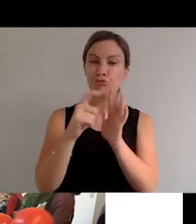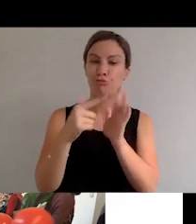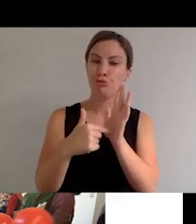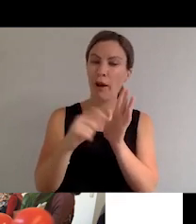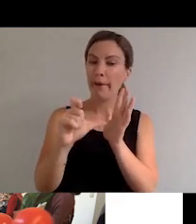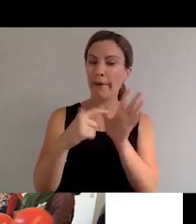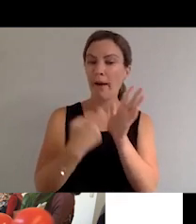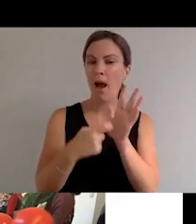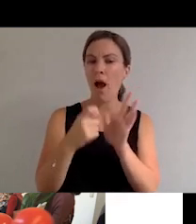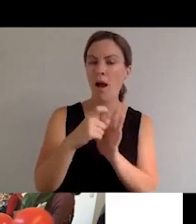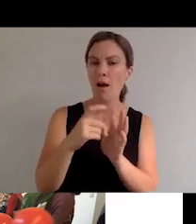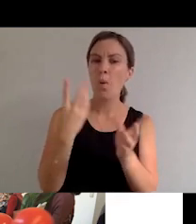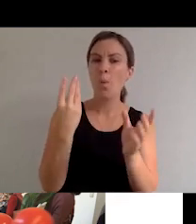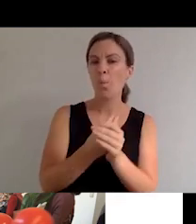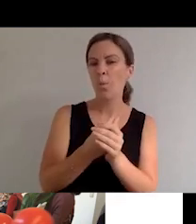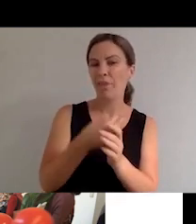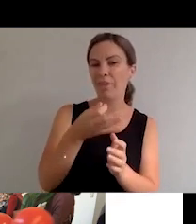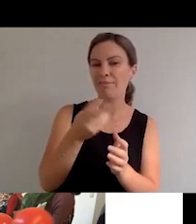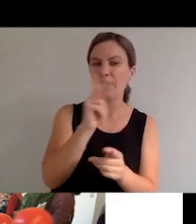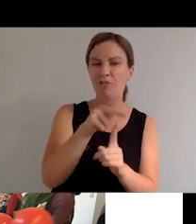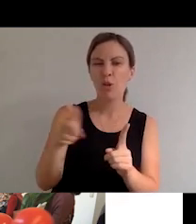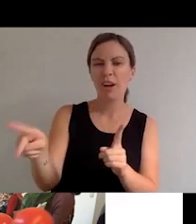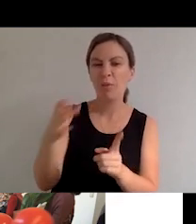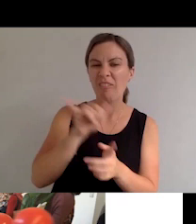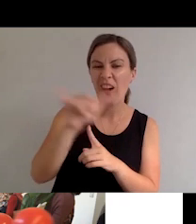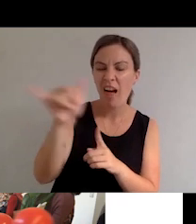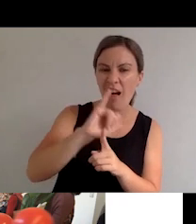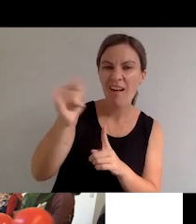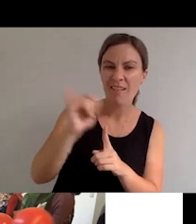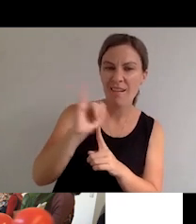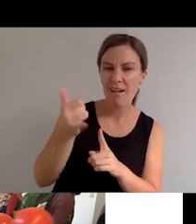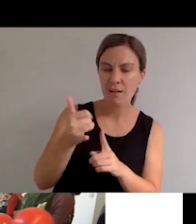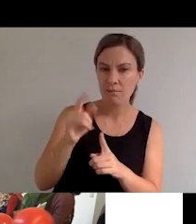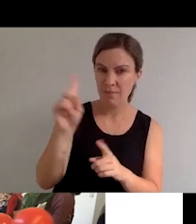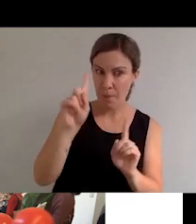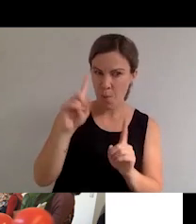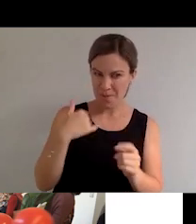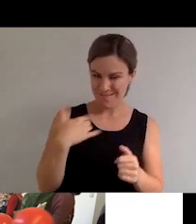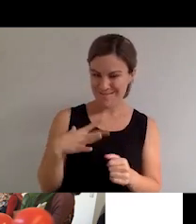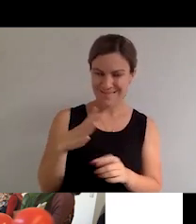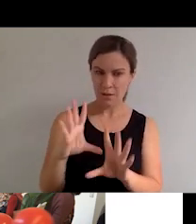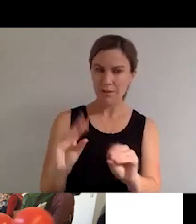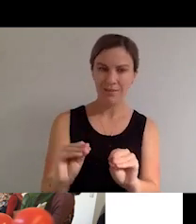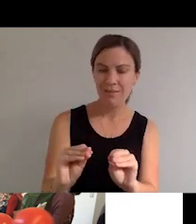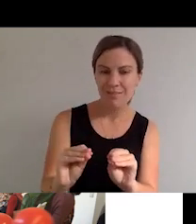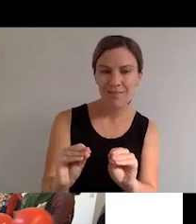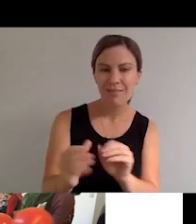to upgrade for leg room. I don't need to do that right now. I sat for